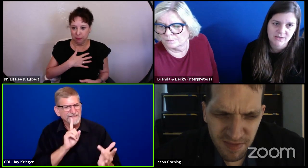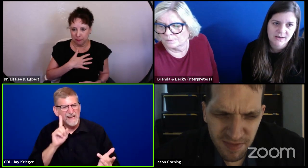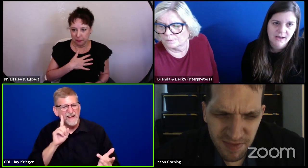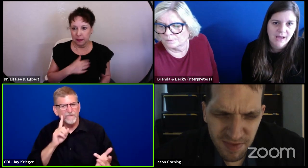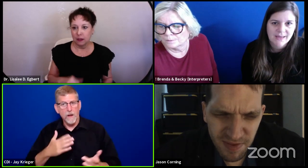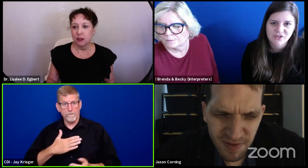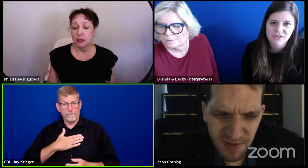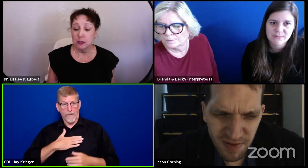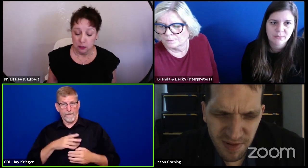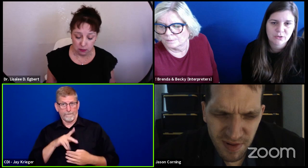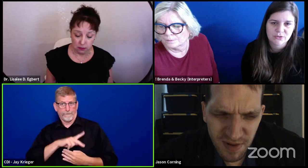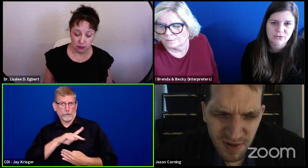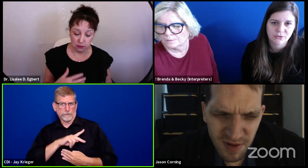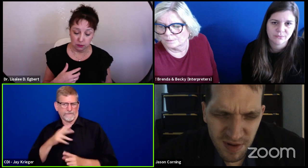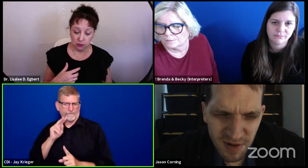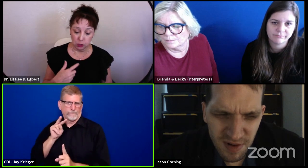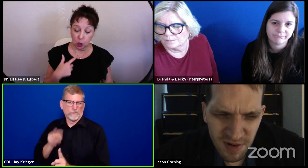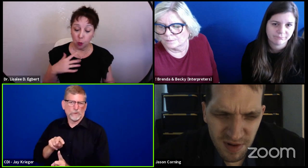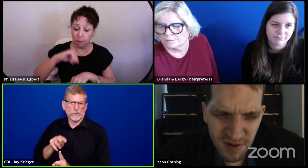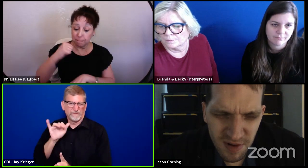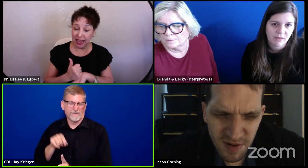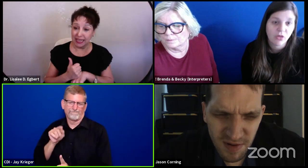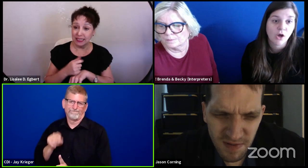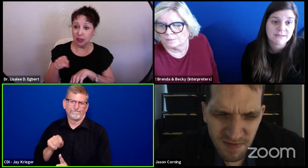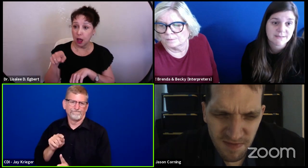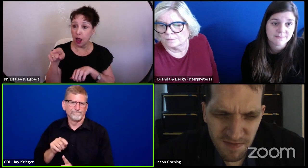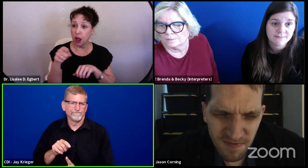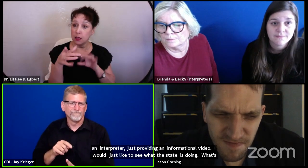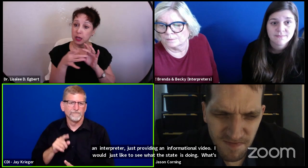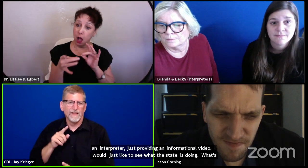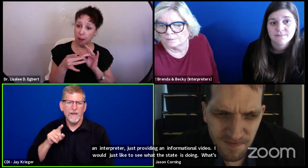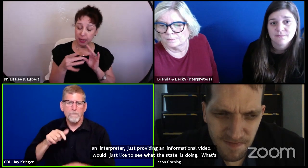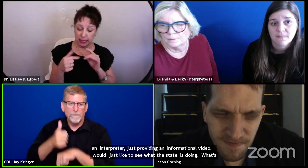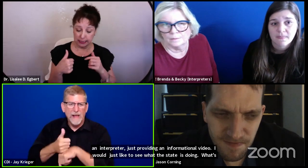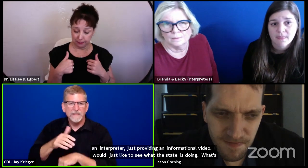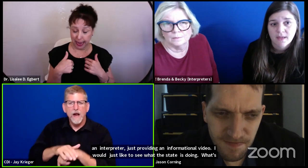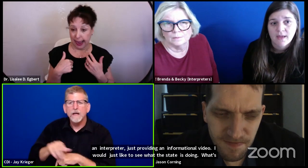Again, that's just my personal thoughts.